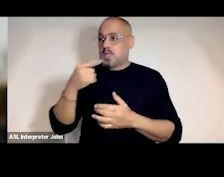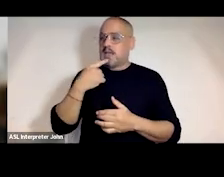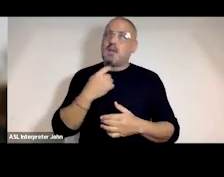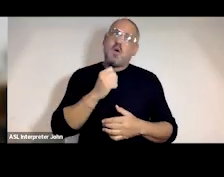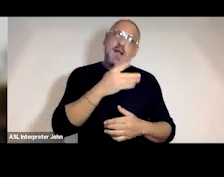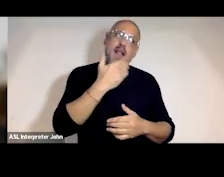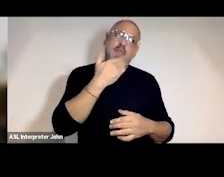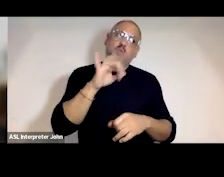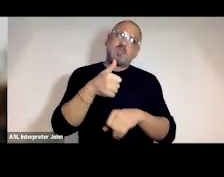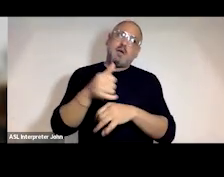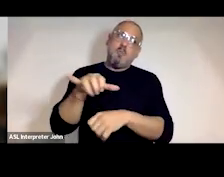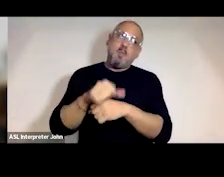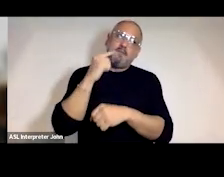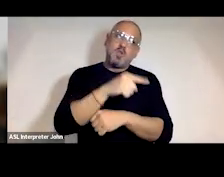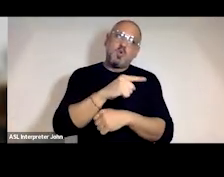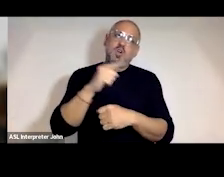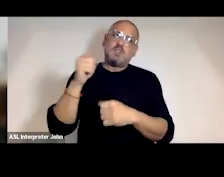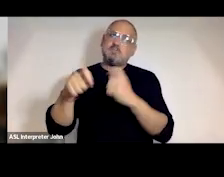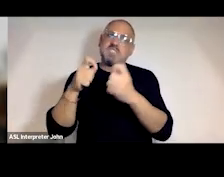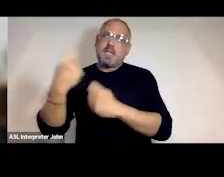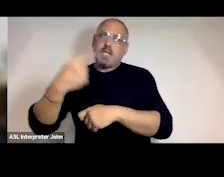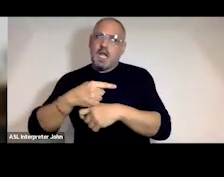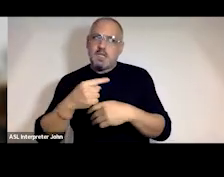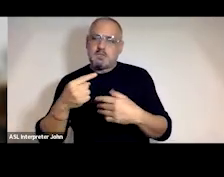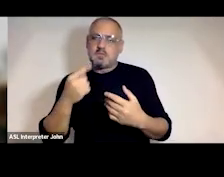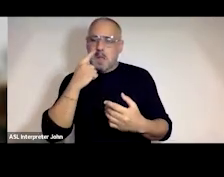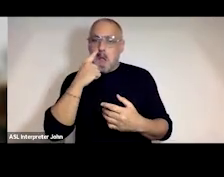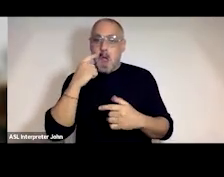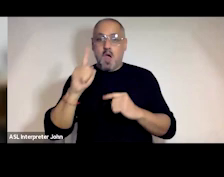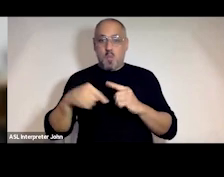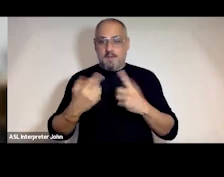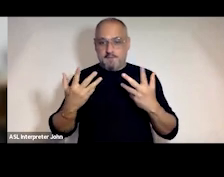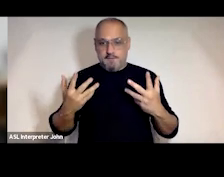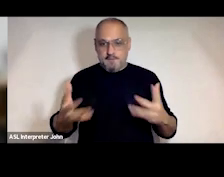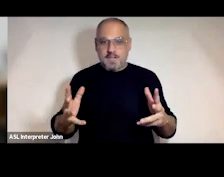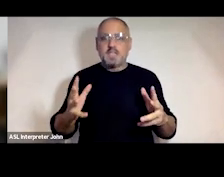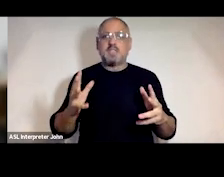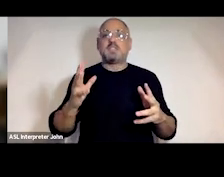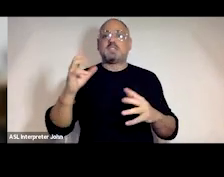We'll set up this appointment for you on this date." Once you get to a day or two